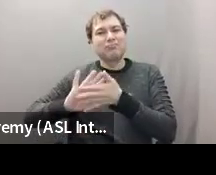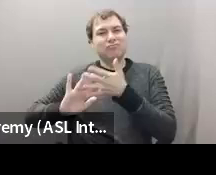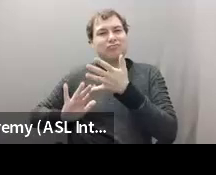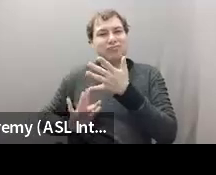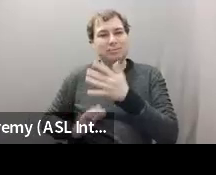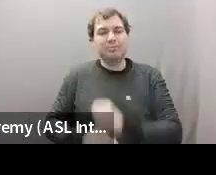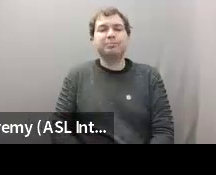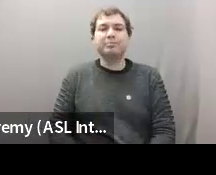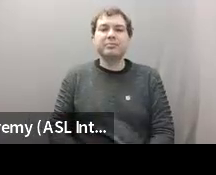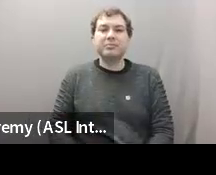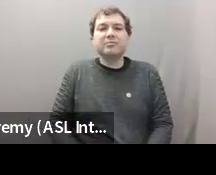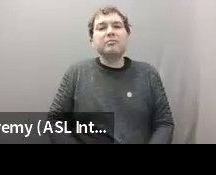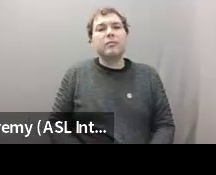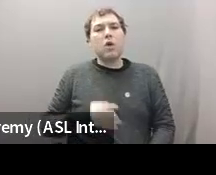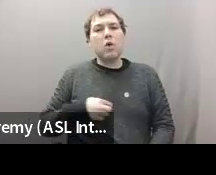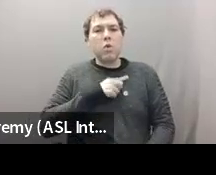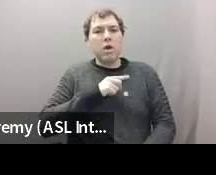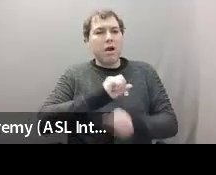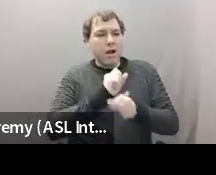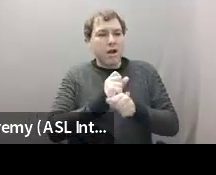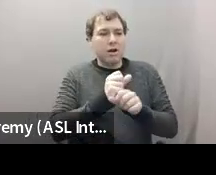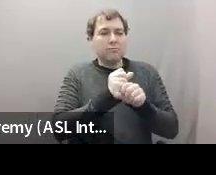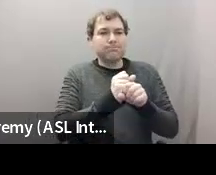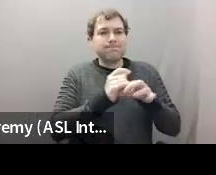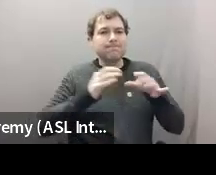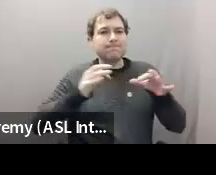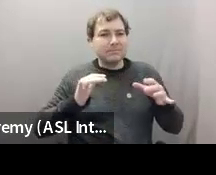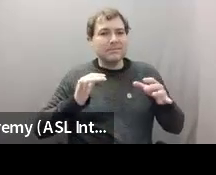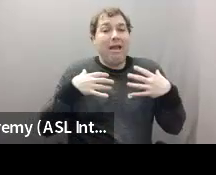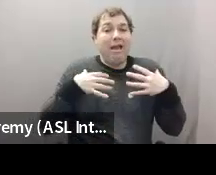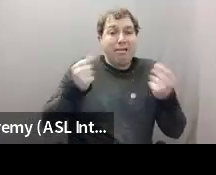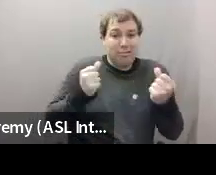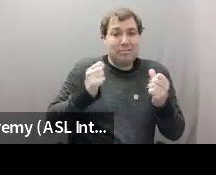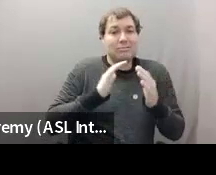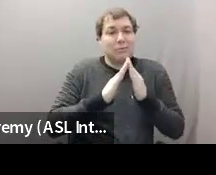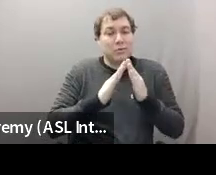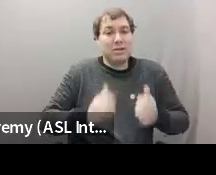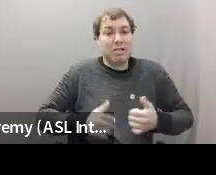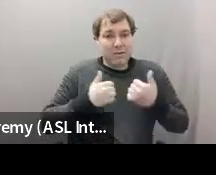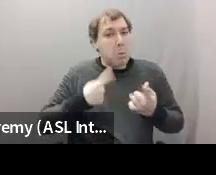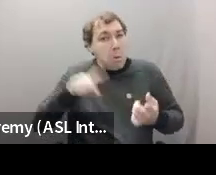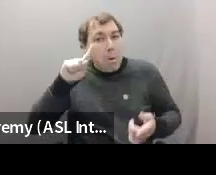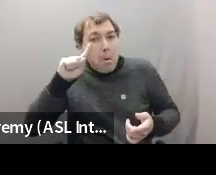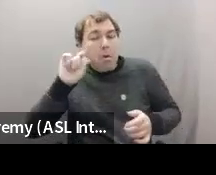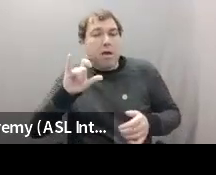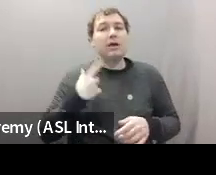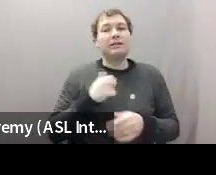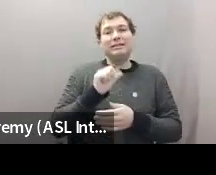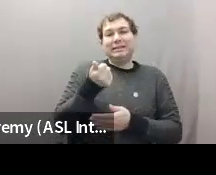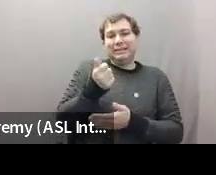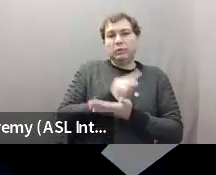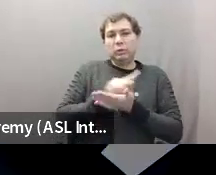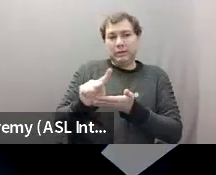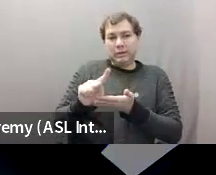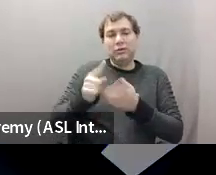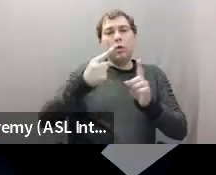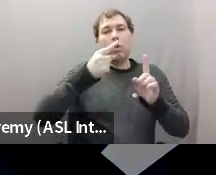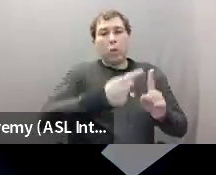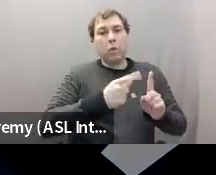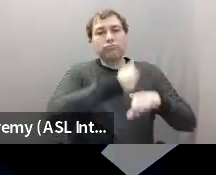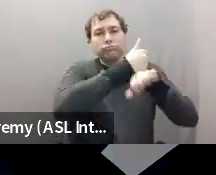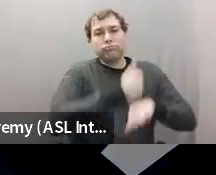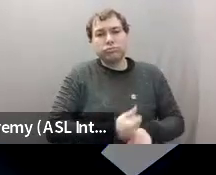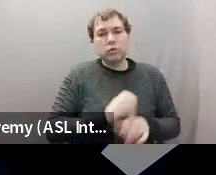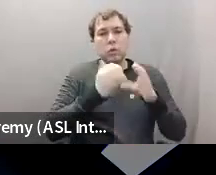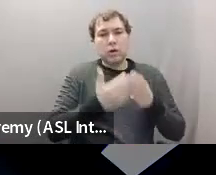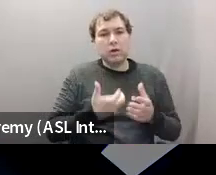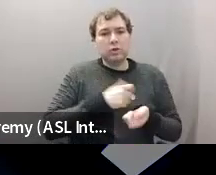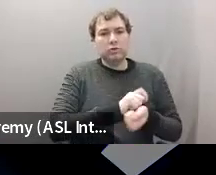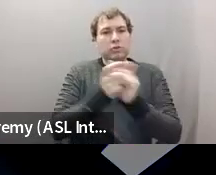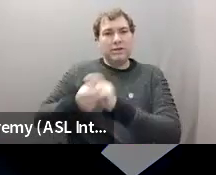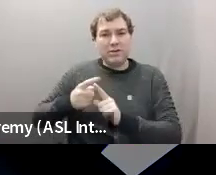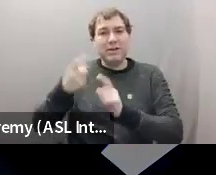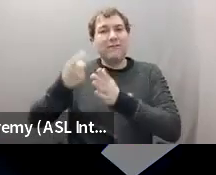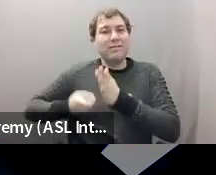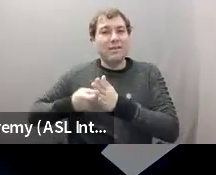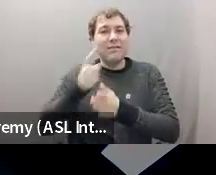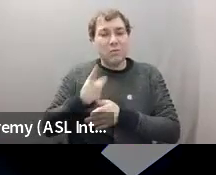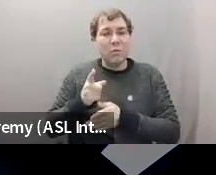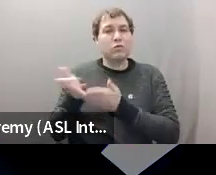Cassidy Thorne: And then we're working on expanding, healthy community living, which I'm sure a lot of you have heard about. It's a 10 week goal setting course. We're working on to turning it into fee for service, so keep your fingers crossed for us.